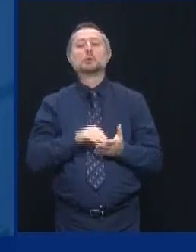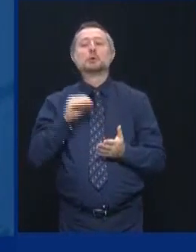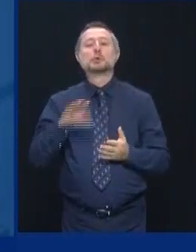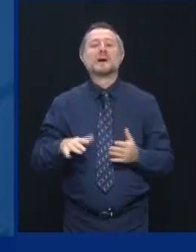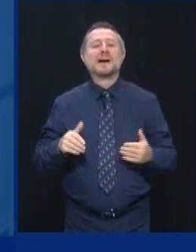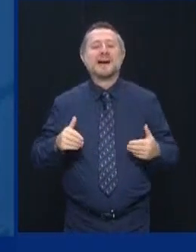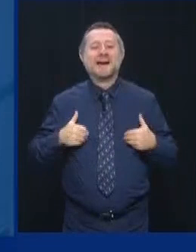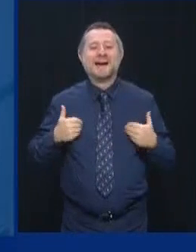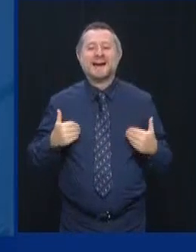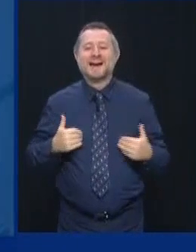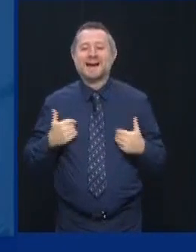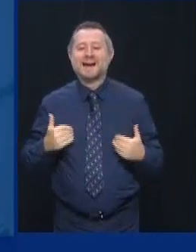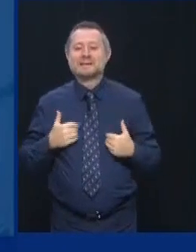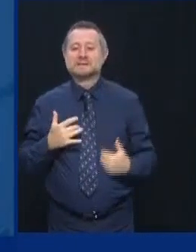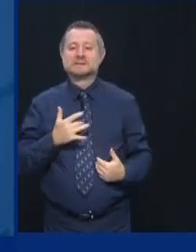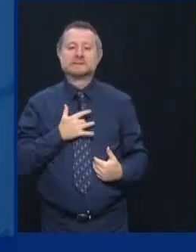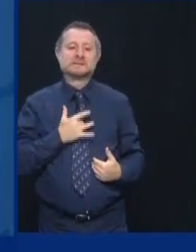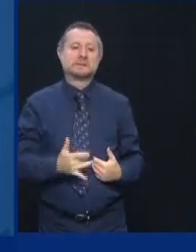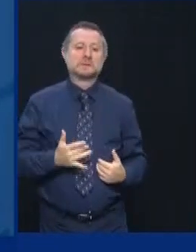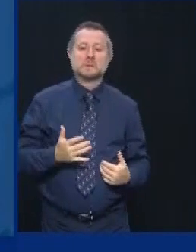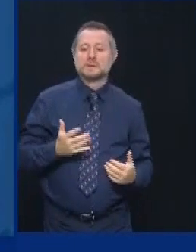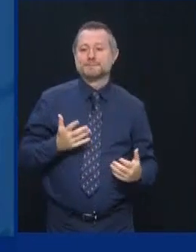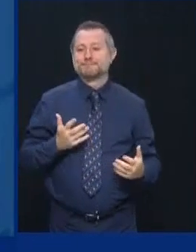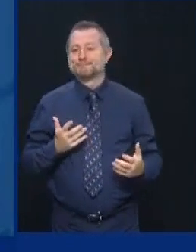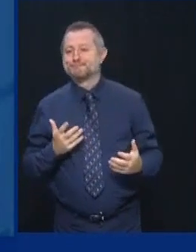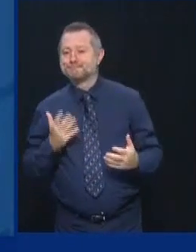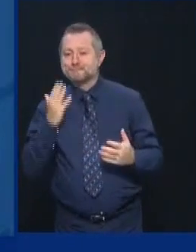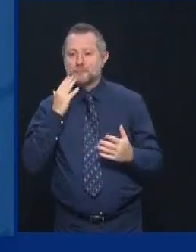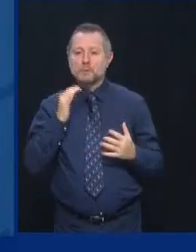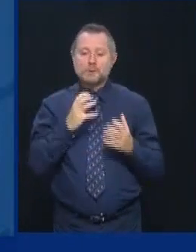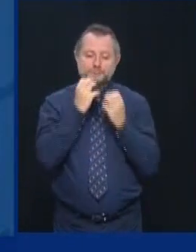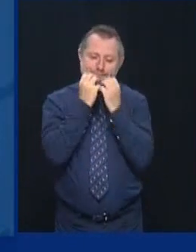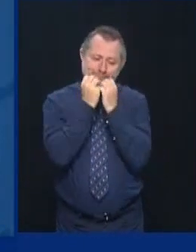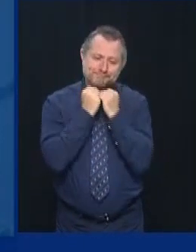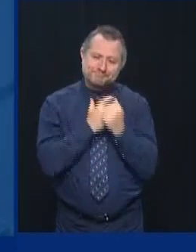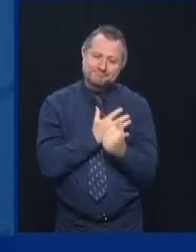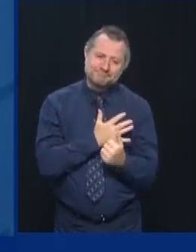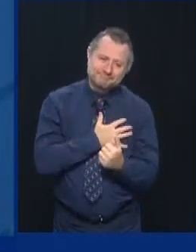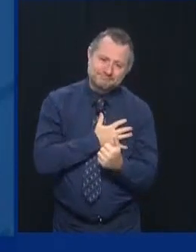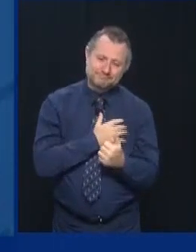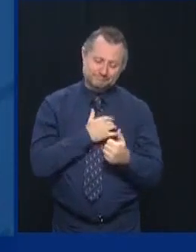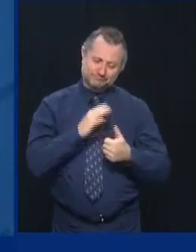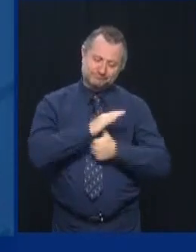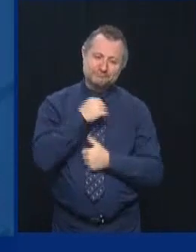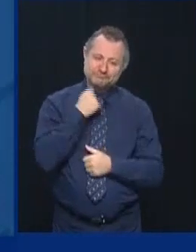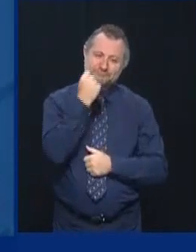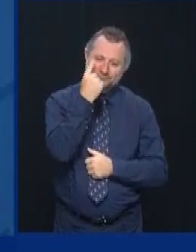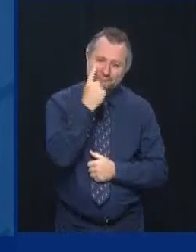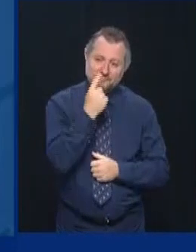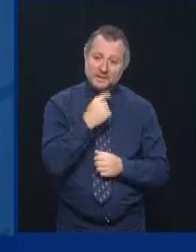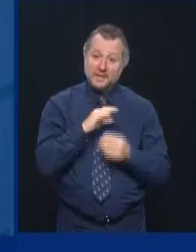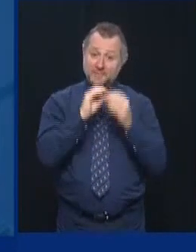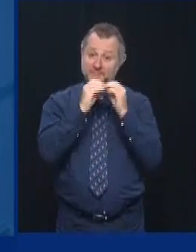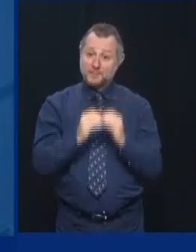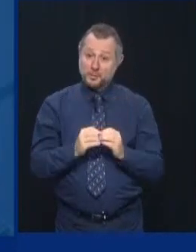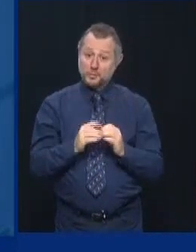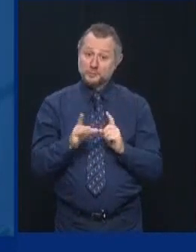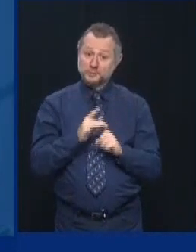GATHERERS. SCHOOLS, FRANKLY, BECAUSE